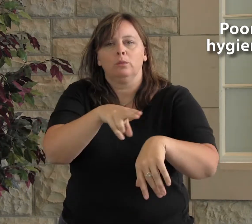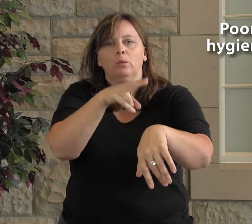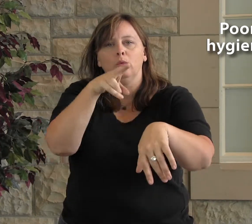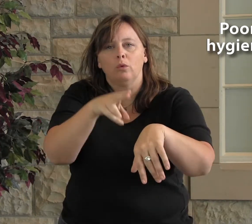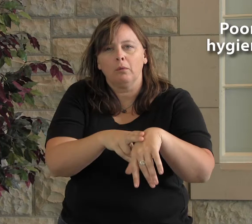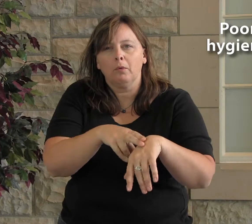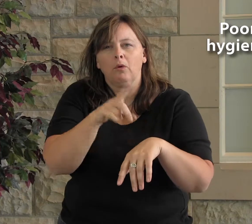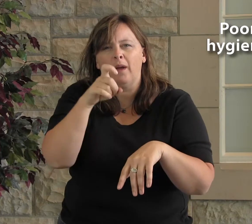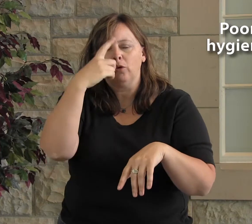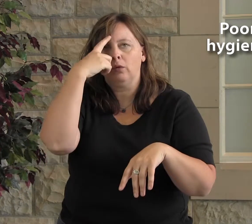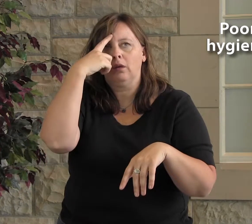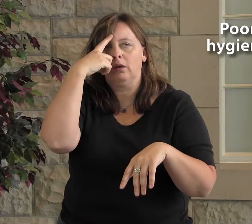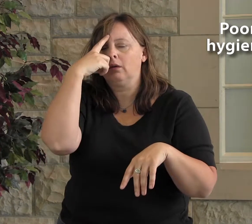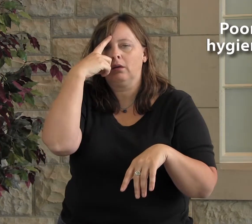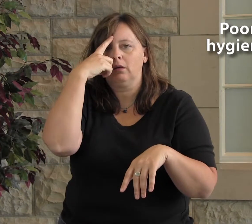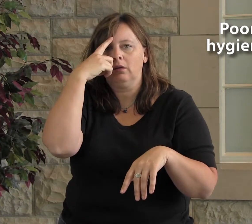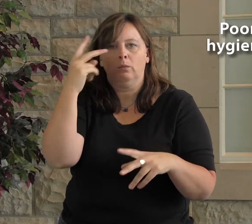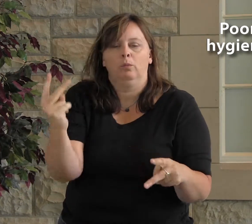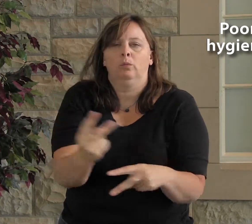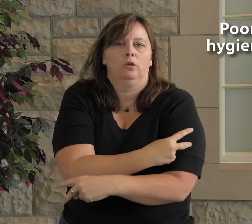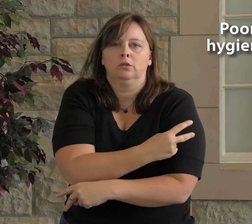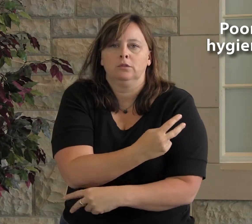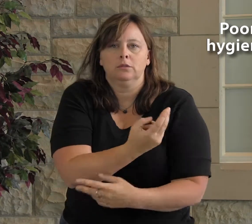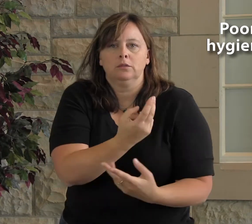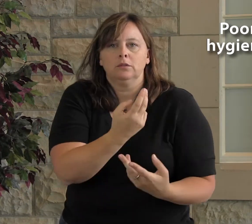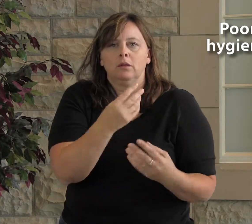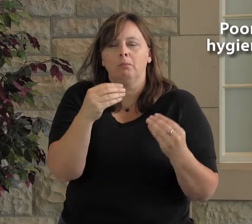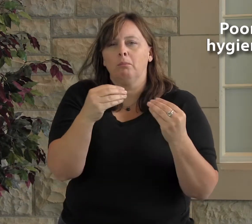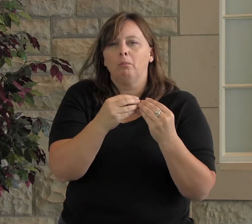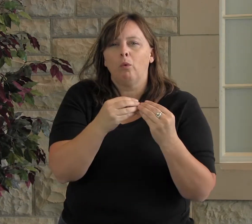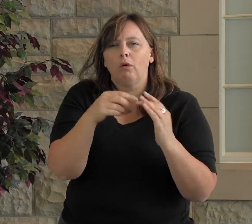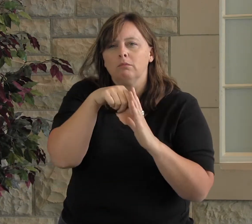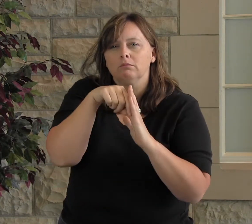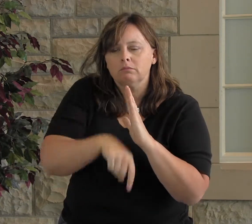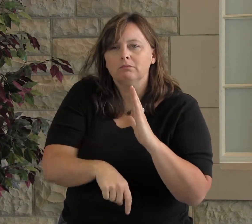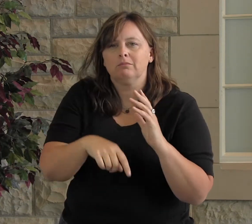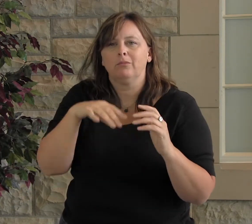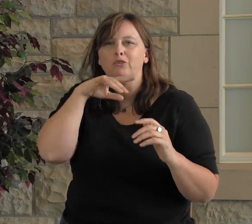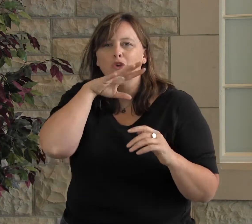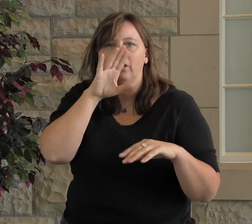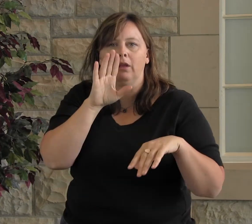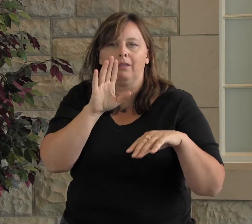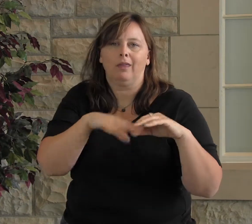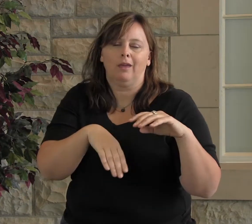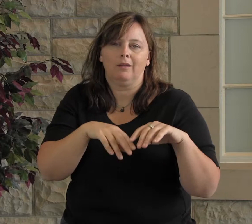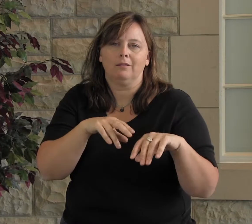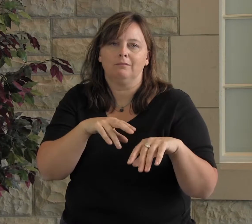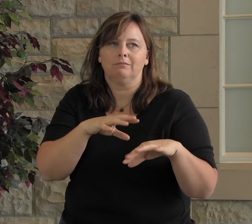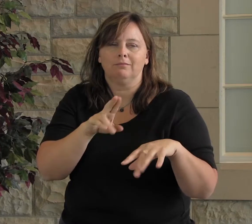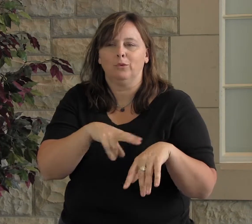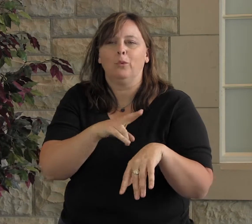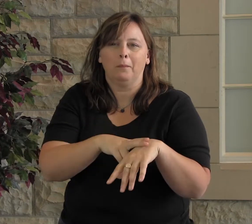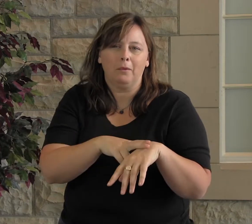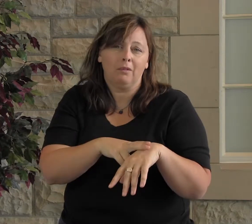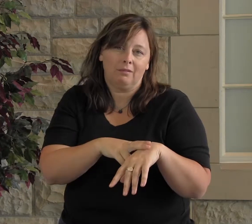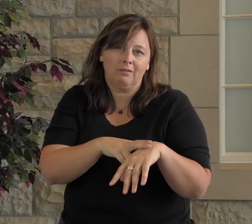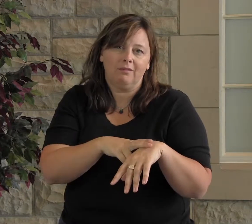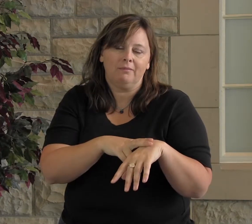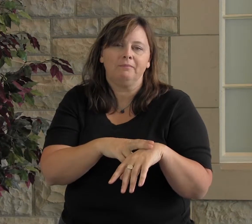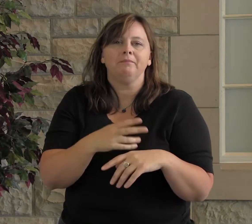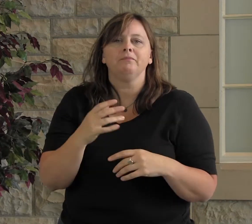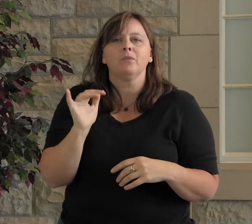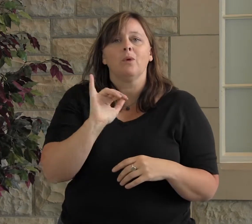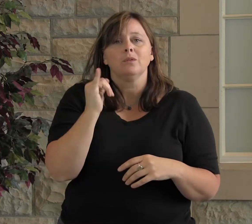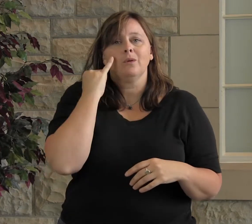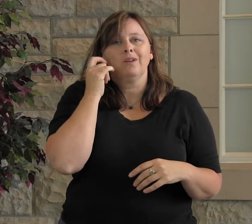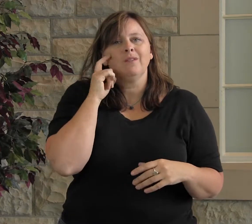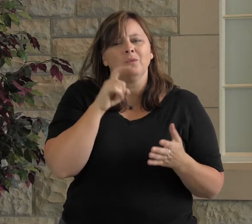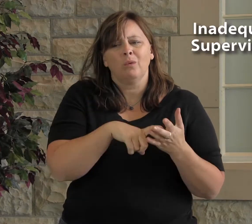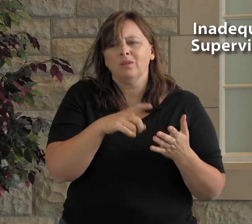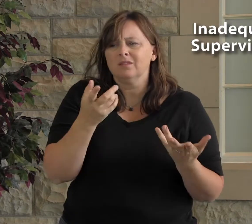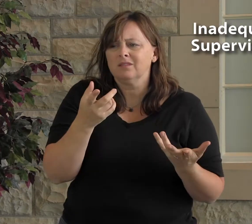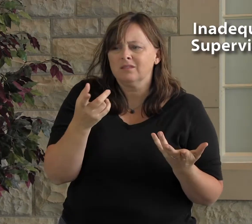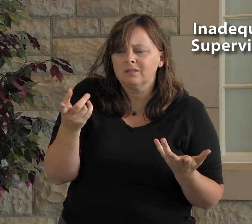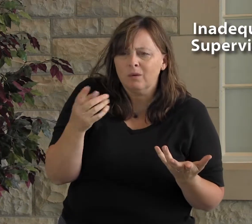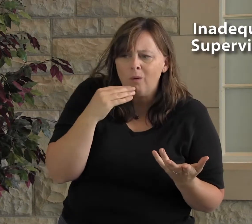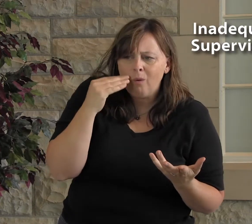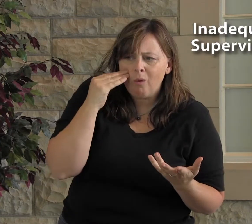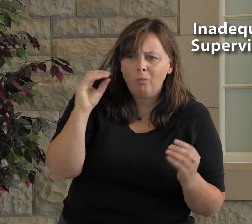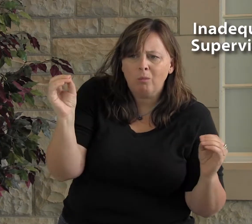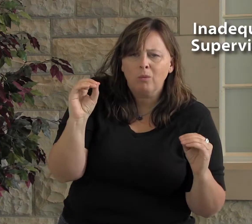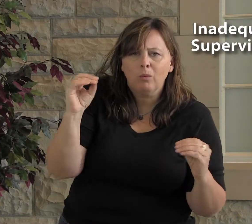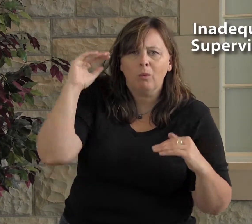Dirt is normal. But we're thinking, hygiene, dirtier than what a normal child would be.